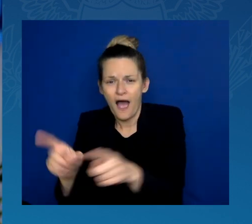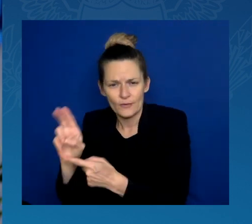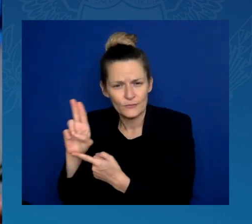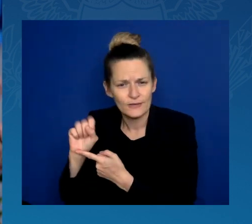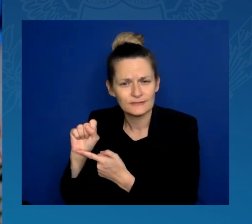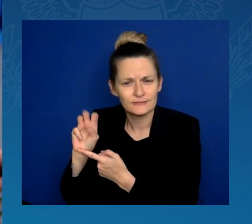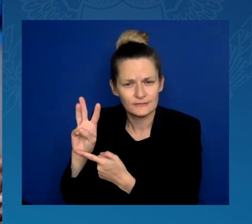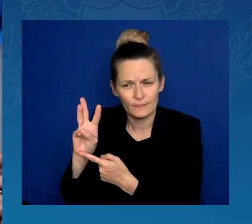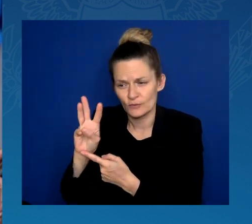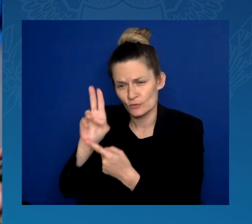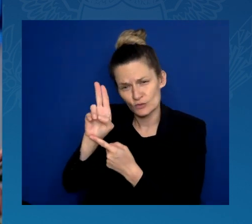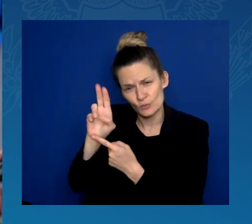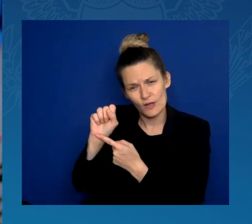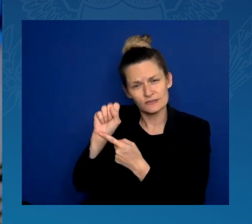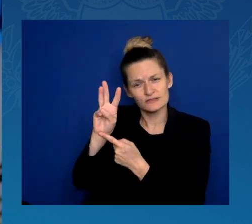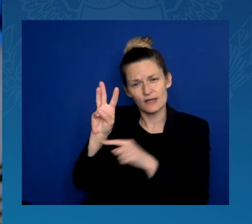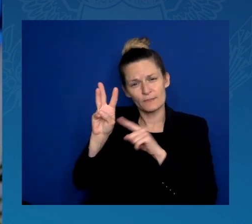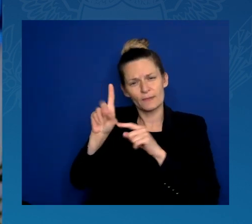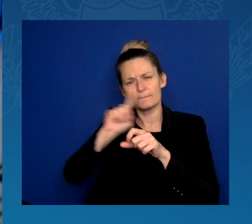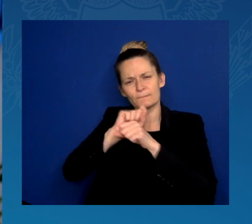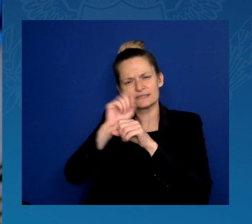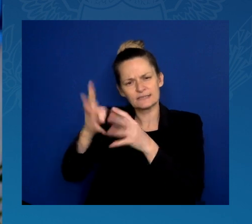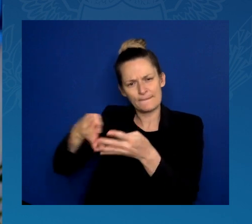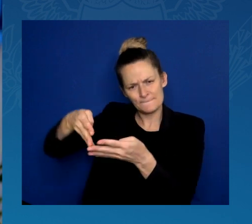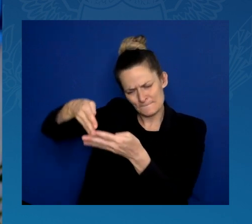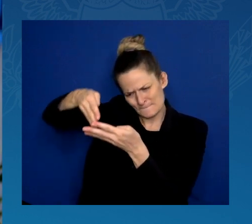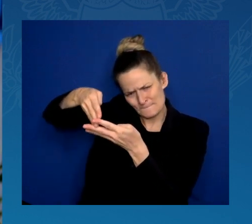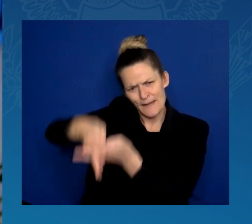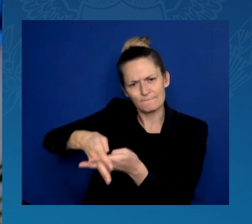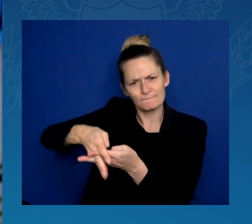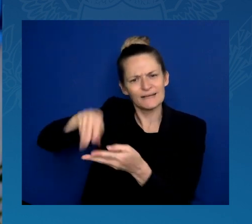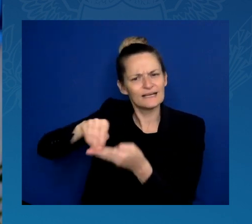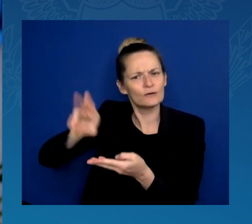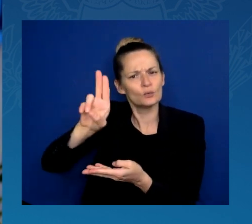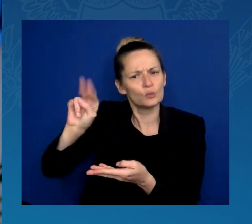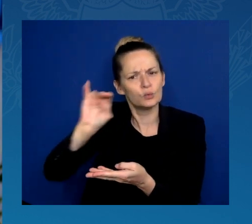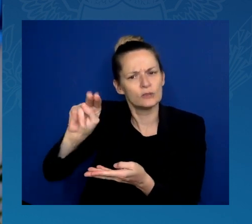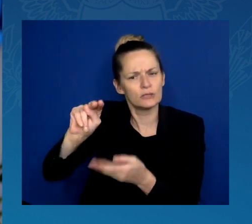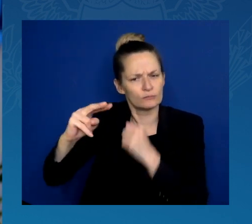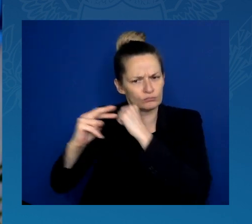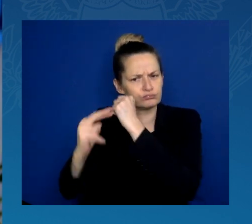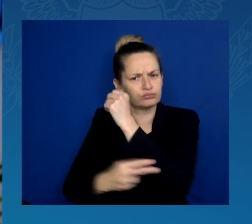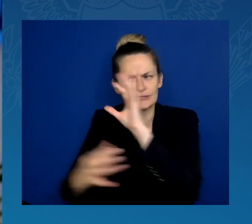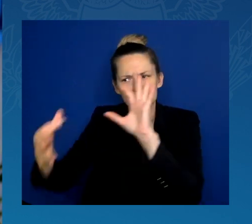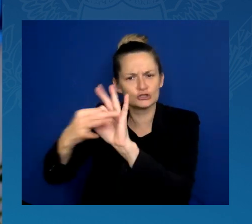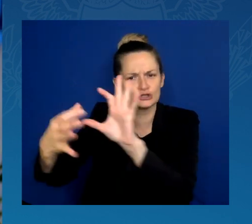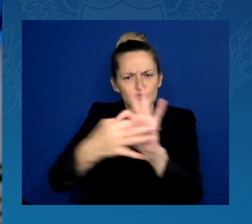produced the materials we are using to rebuild our roads and bridges and ports and airports.